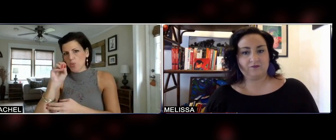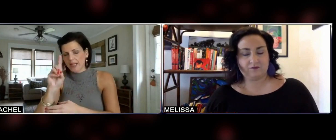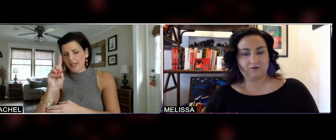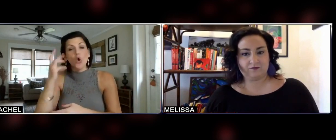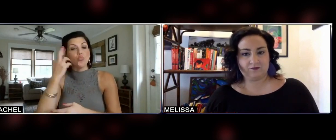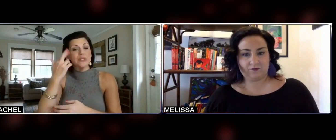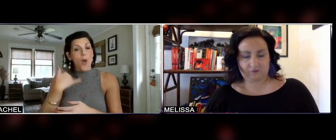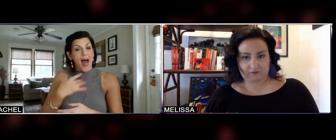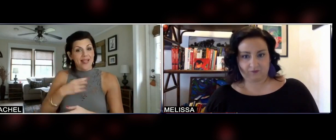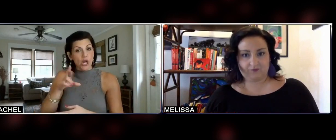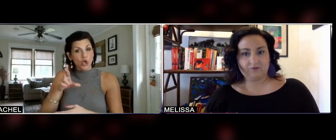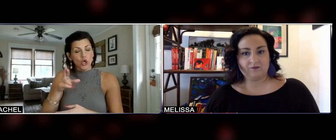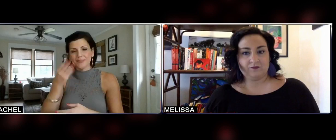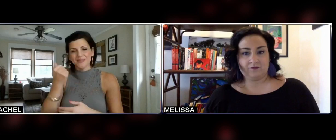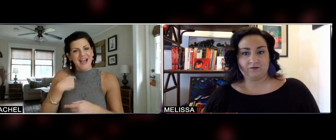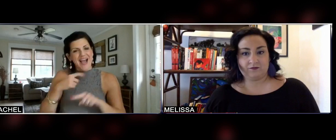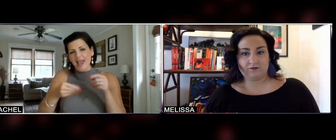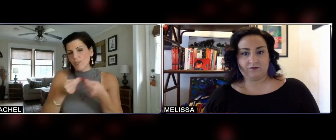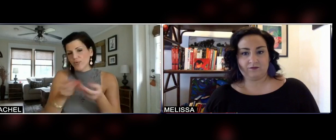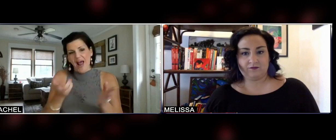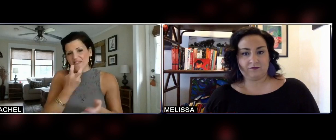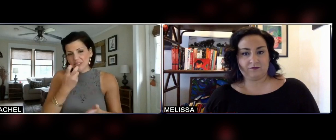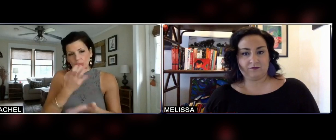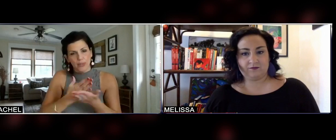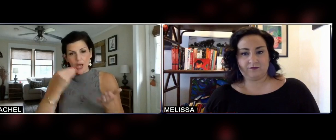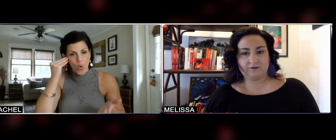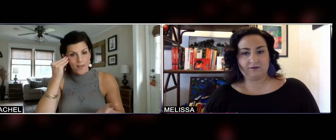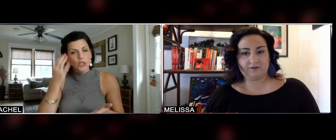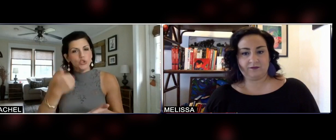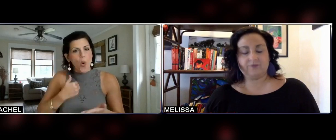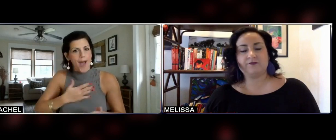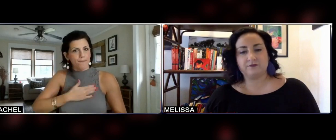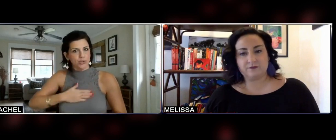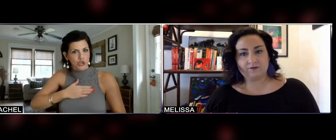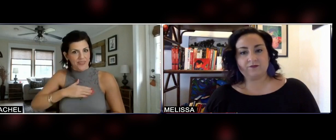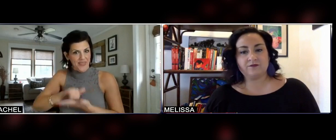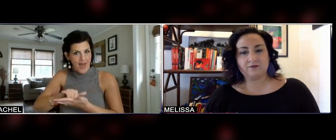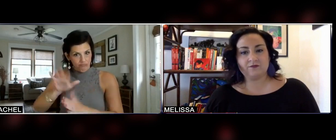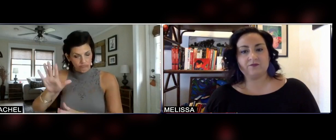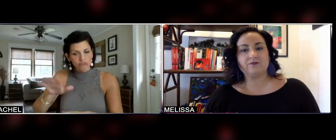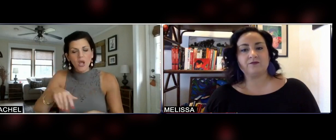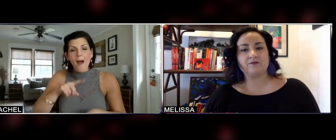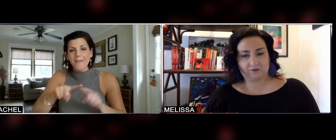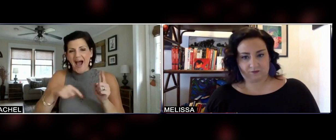(Teacher of the Deaf) which I like because I can't offer my kids the speech part at home. I do appreciate that.